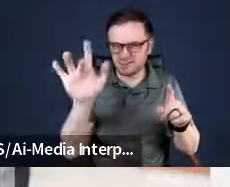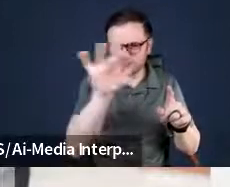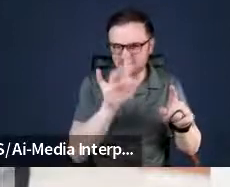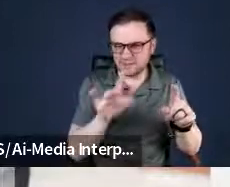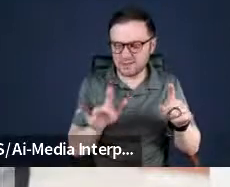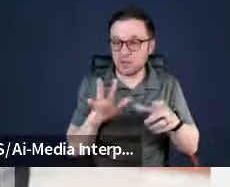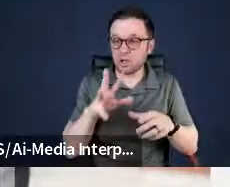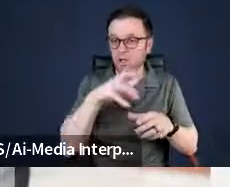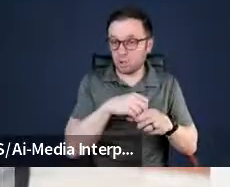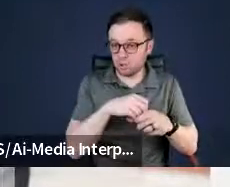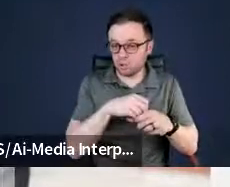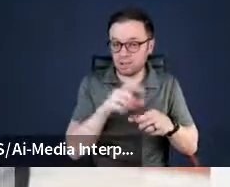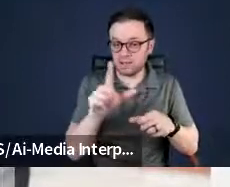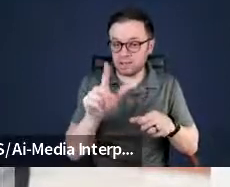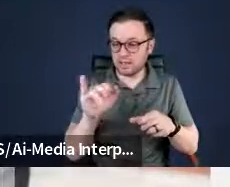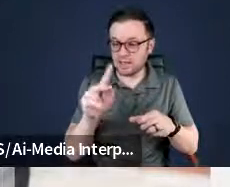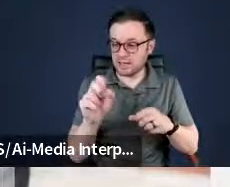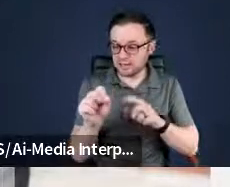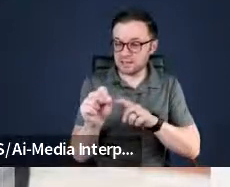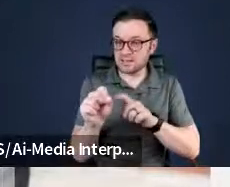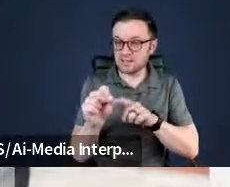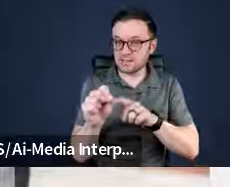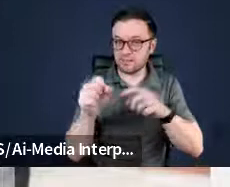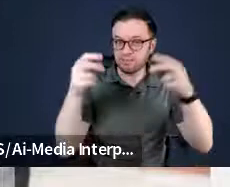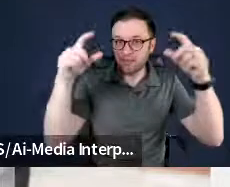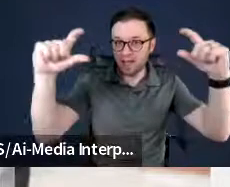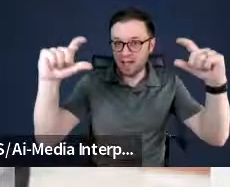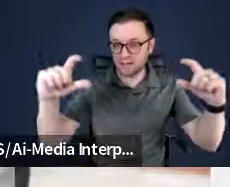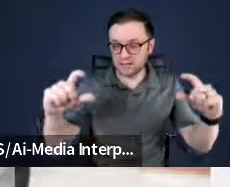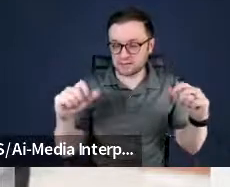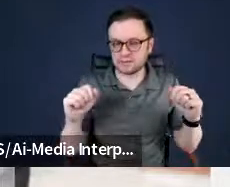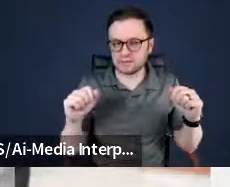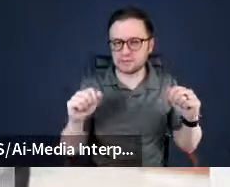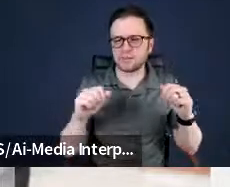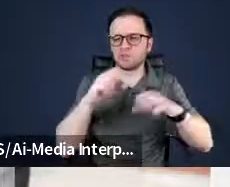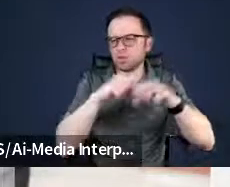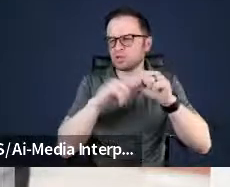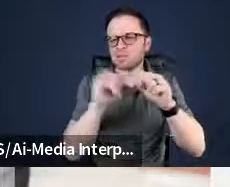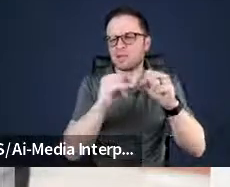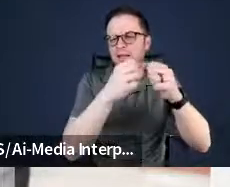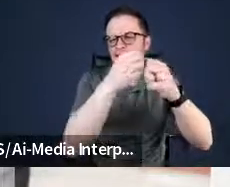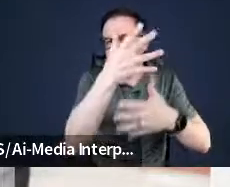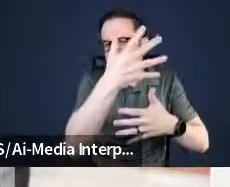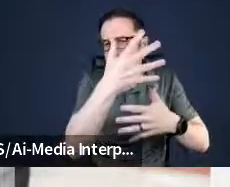for navigating via different elements including links, headings, structures like lists